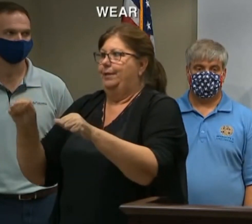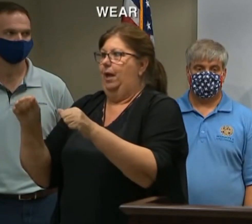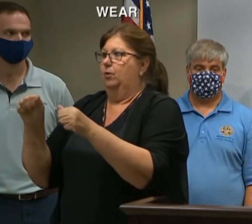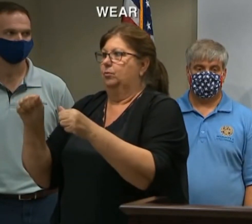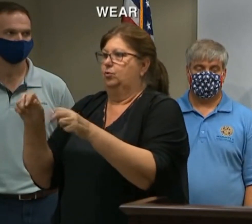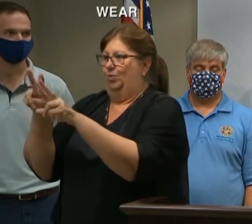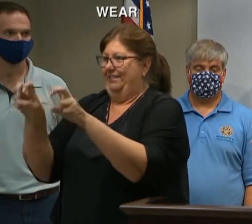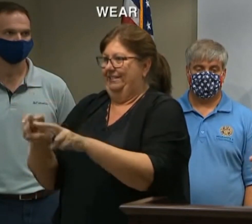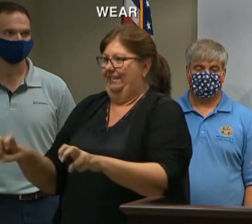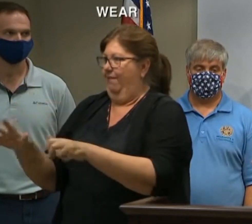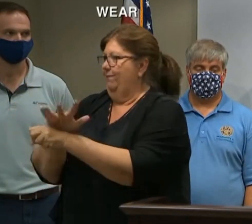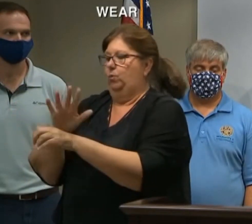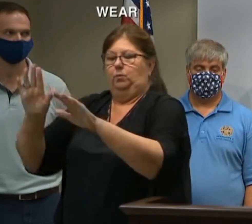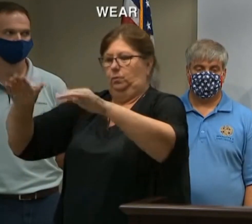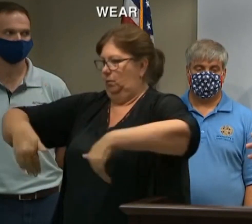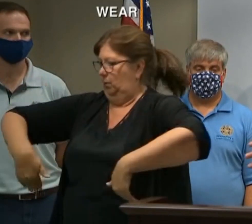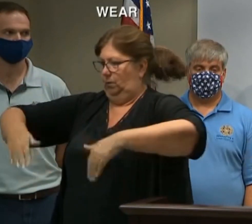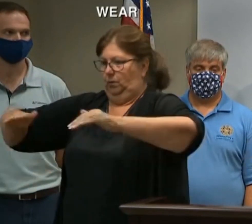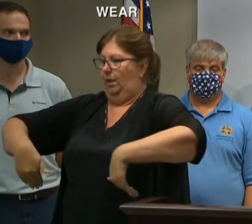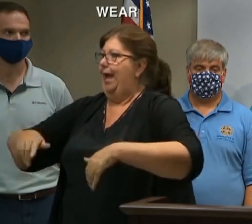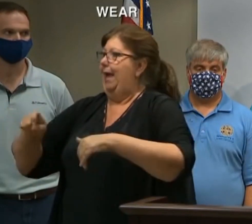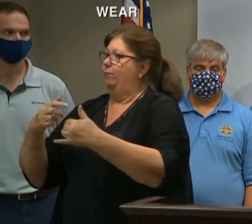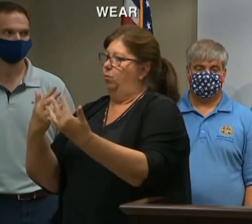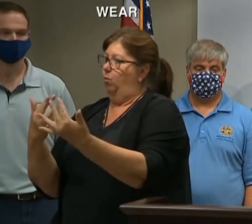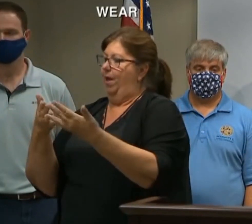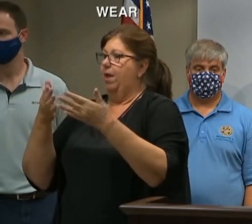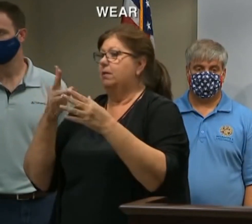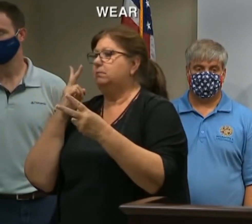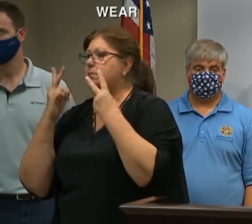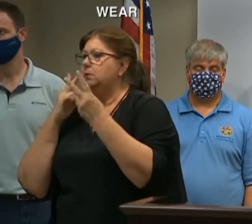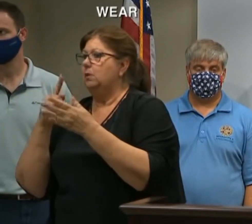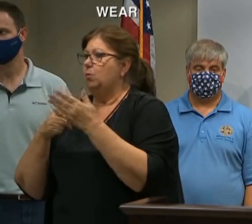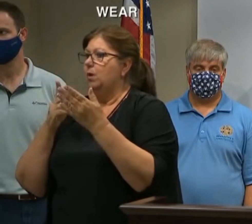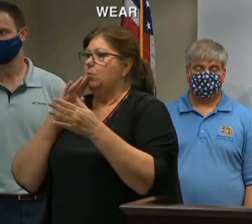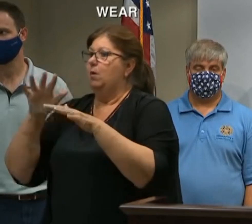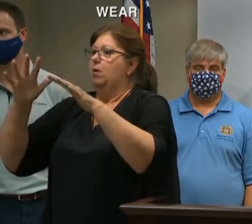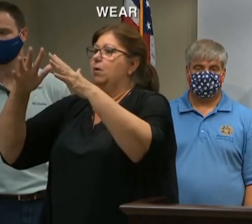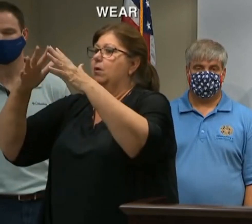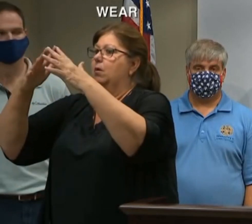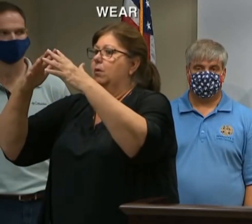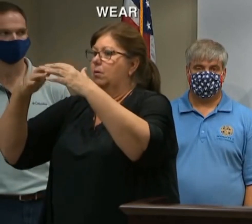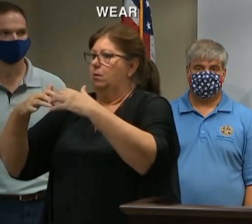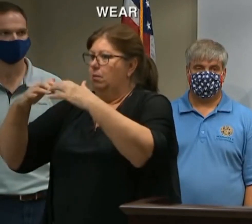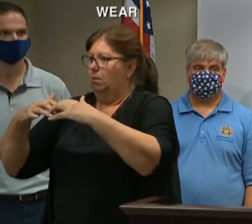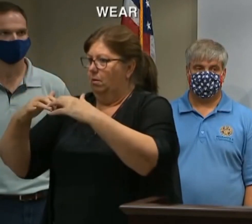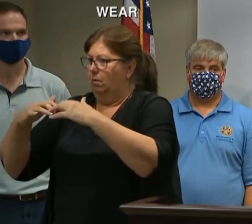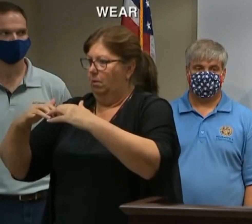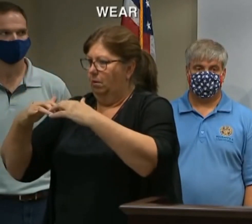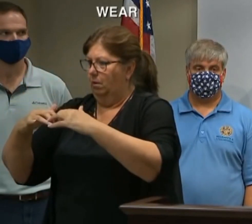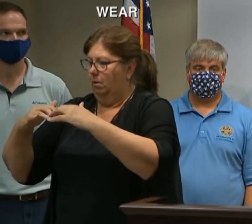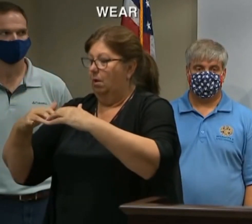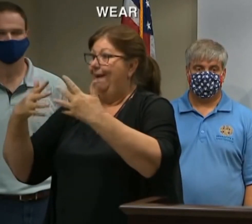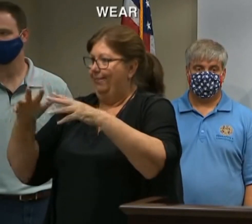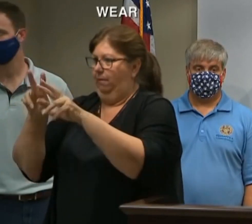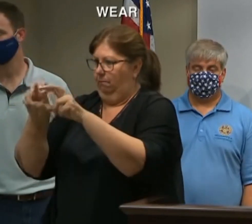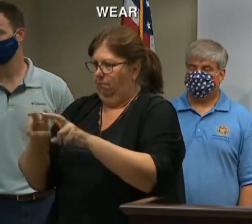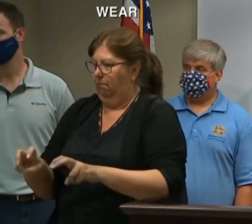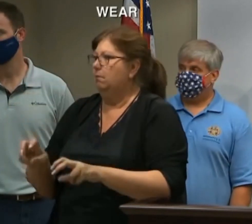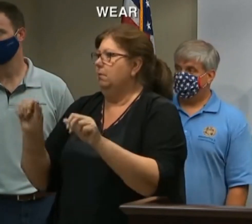of the extent of that damage and how long the uh the reconstruction effort will take until you get that settling complete